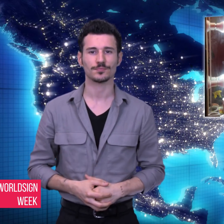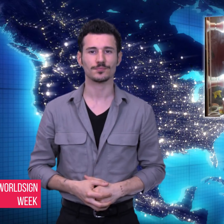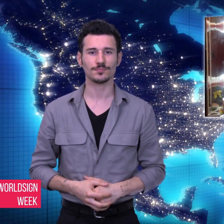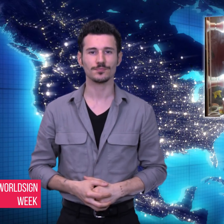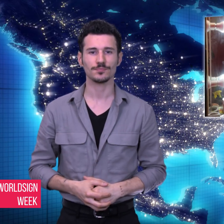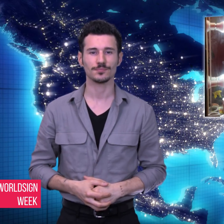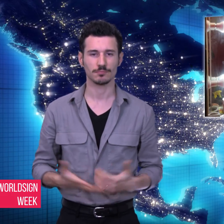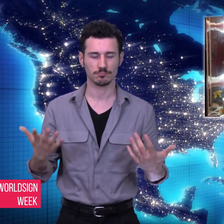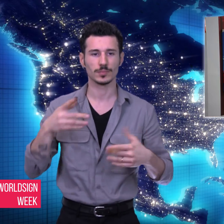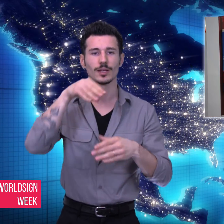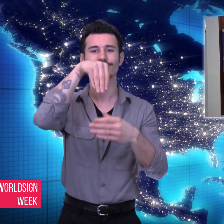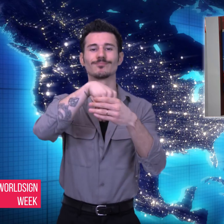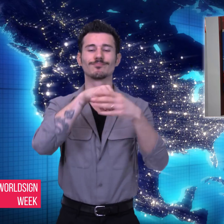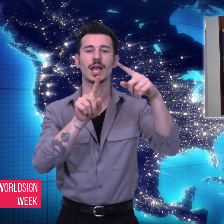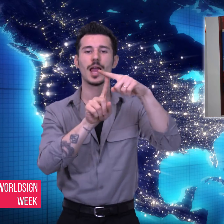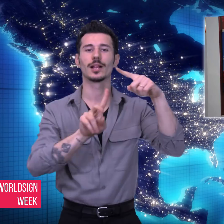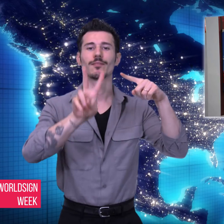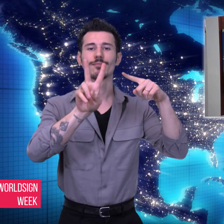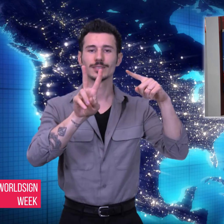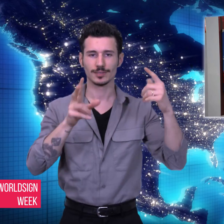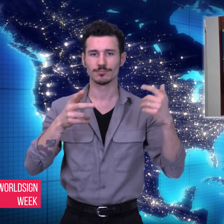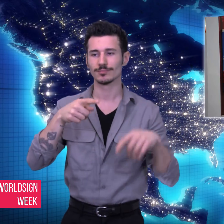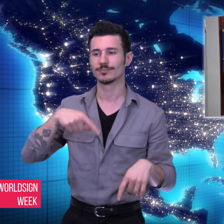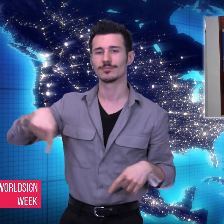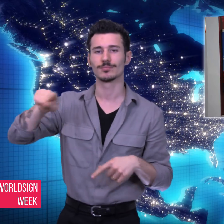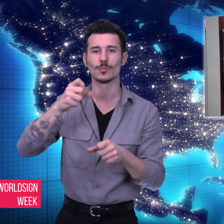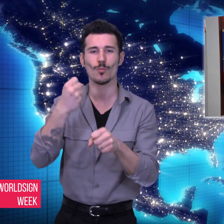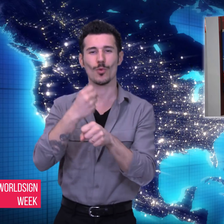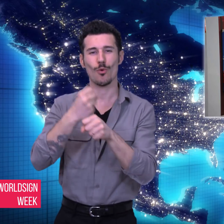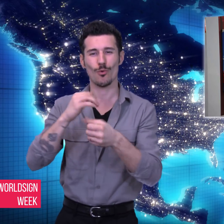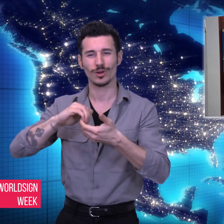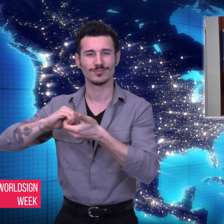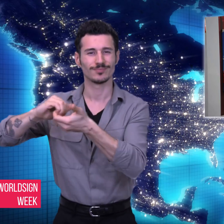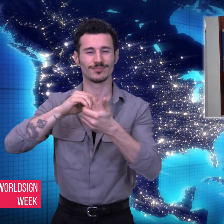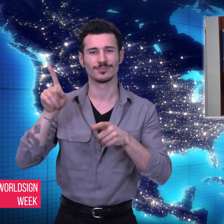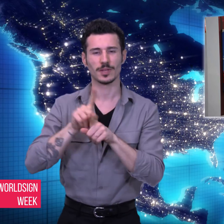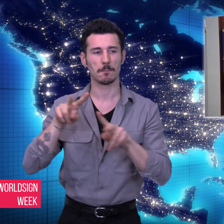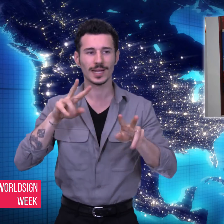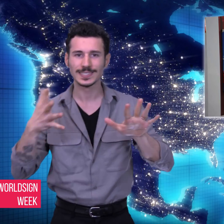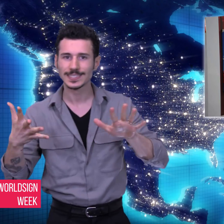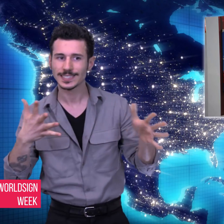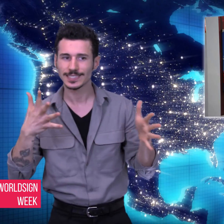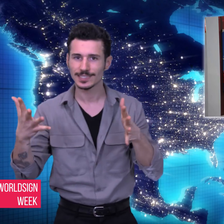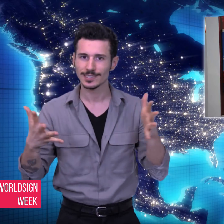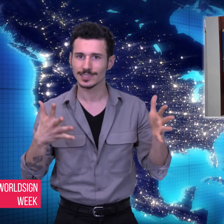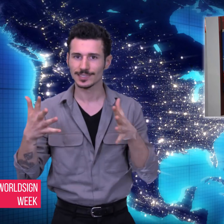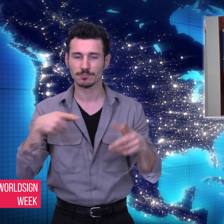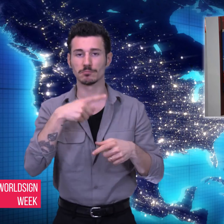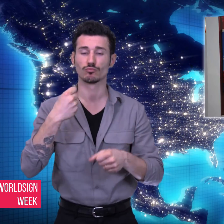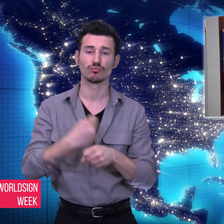her employment, but Malik said she did not